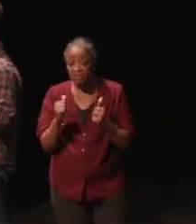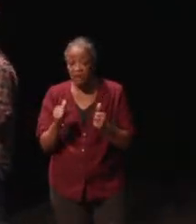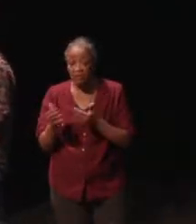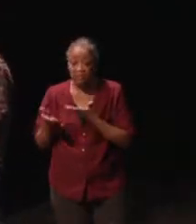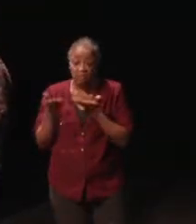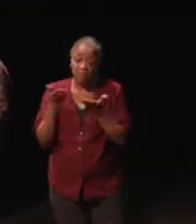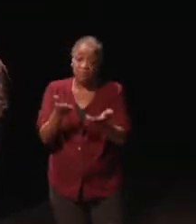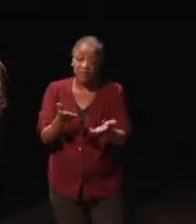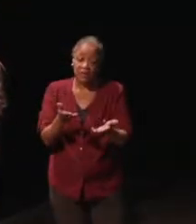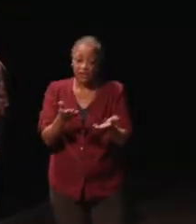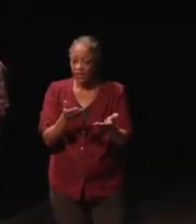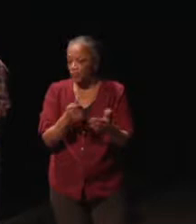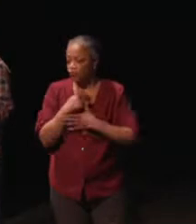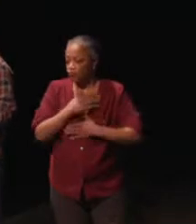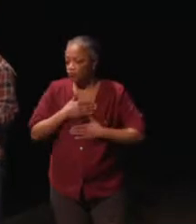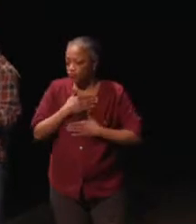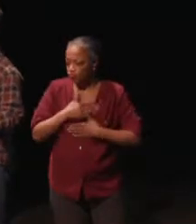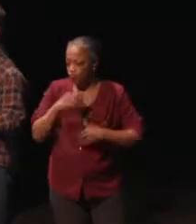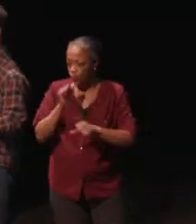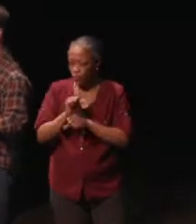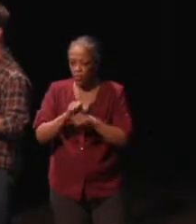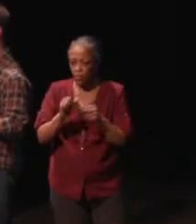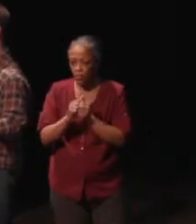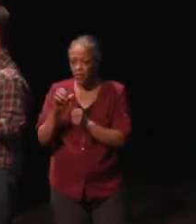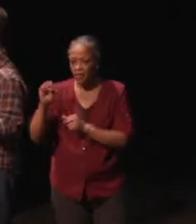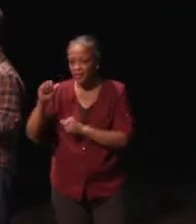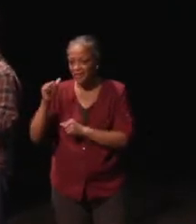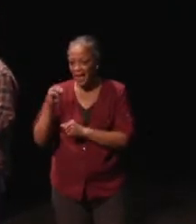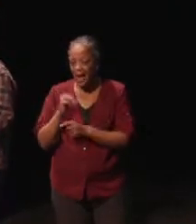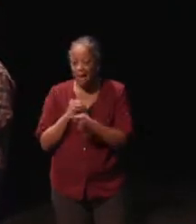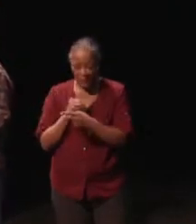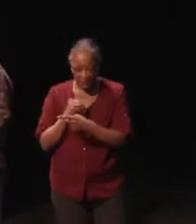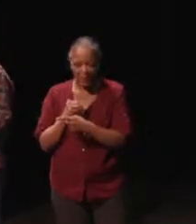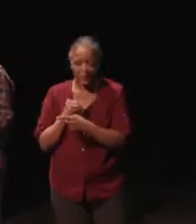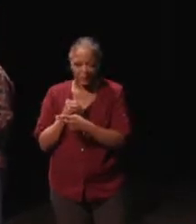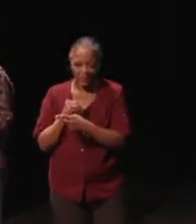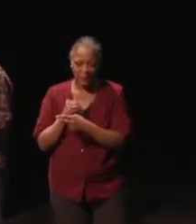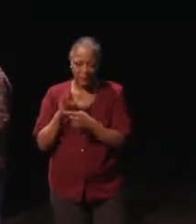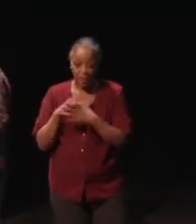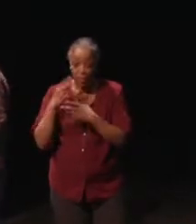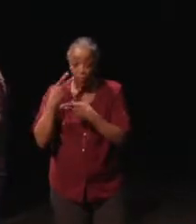And I had the great pleasure of working with Sam in a production capability.